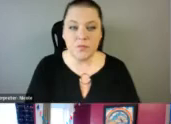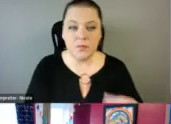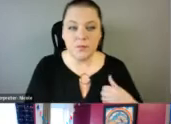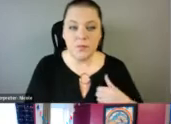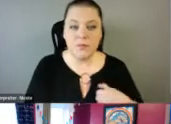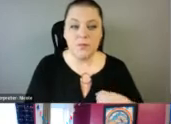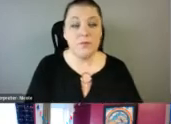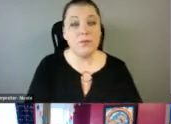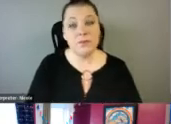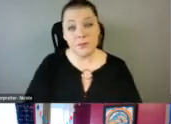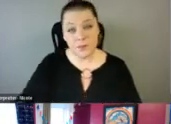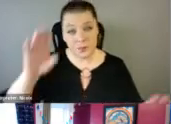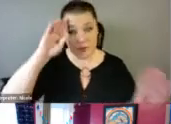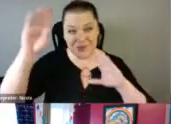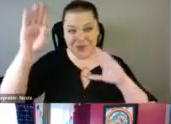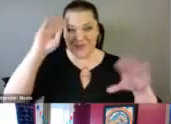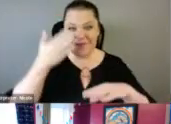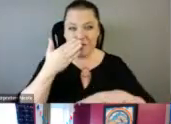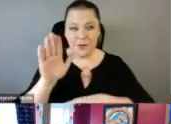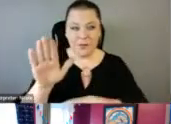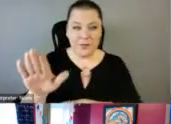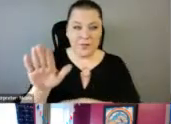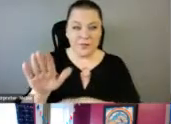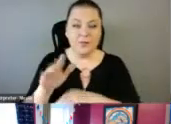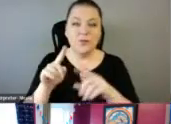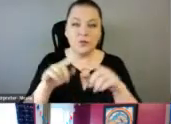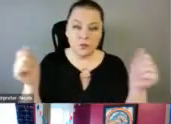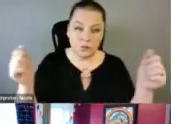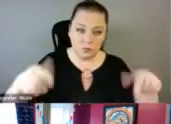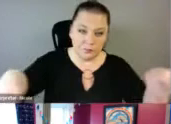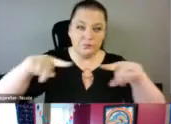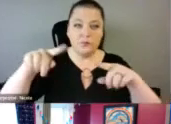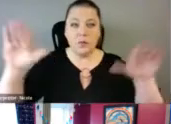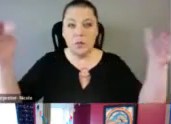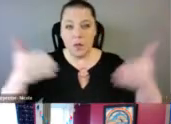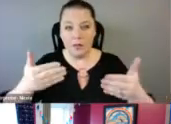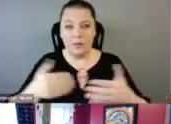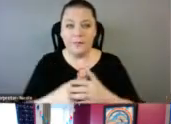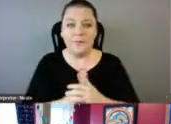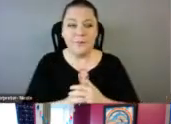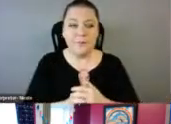Bevin Croft: So hello, good afternoon to all, welcome. My